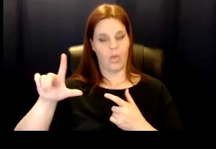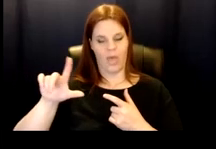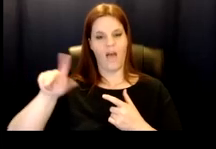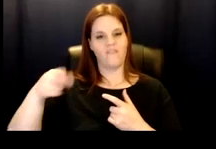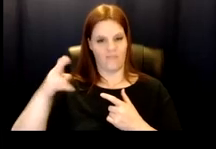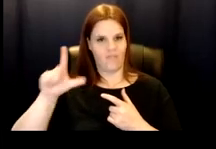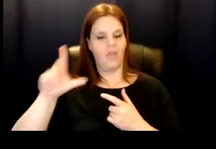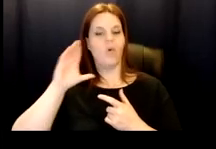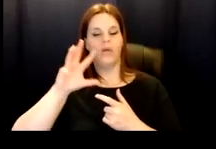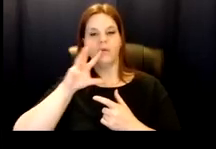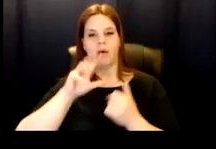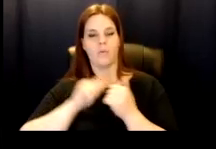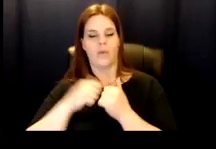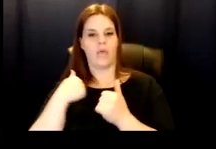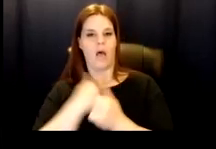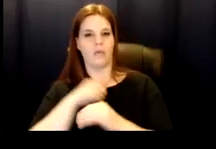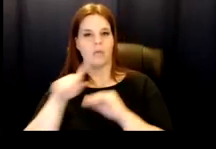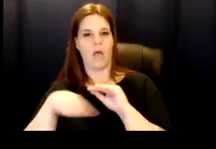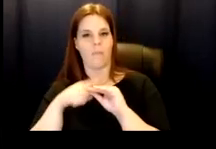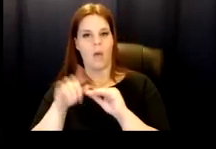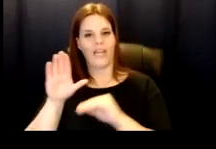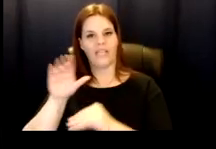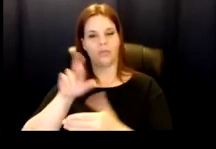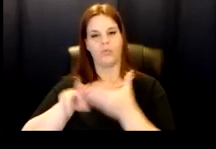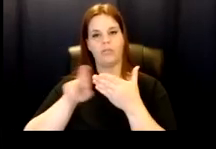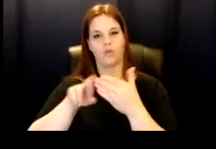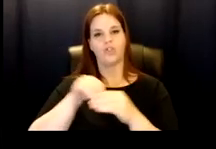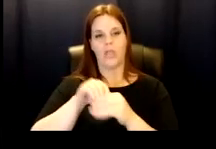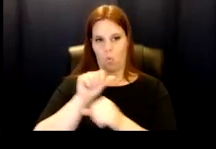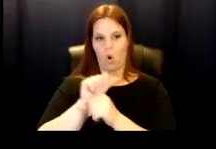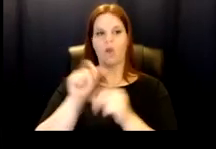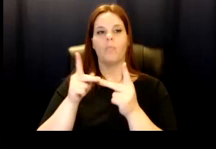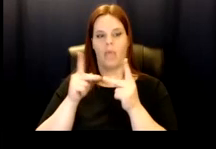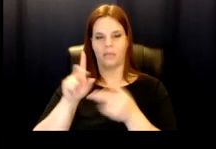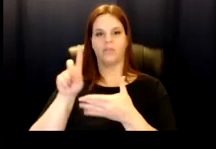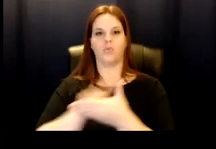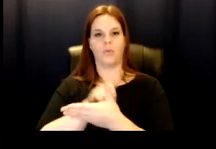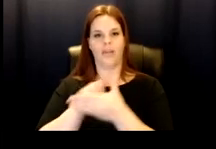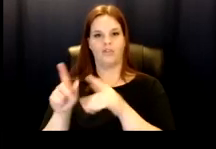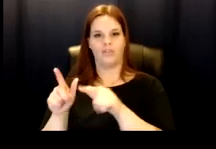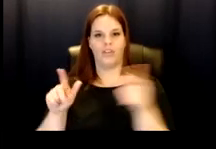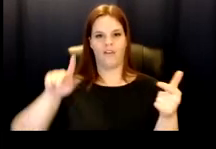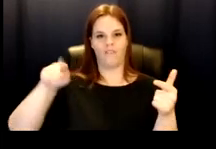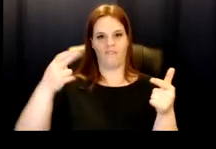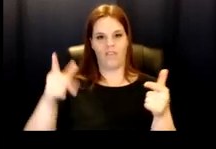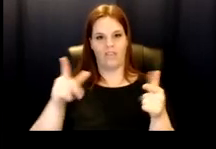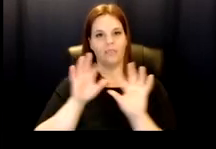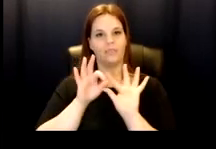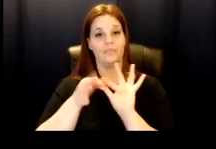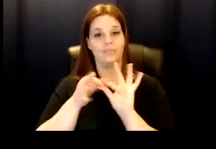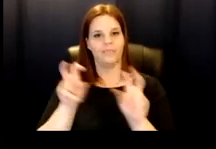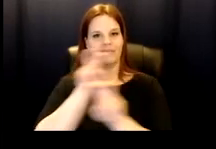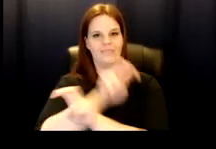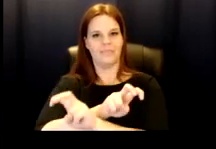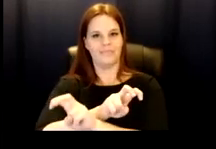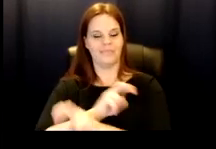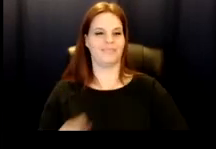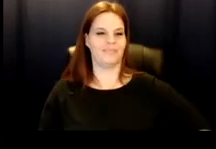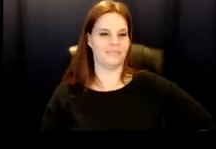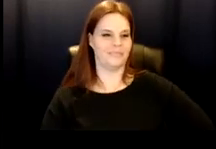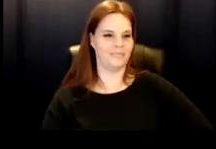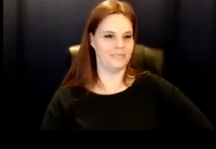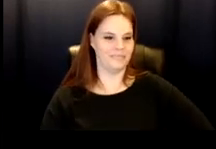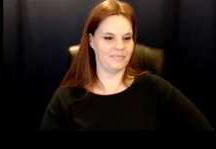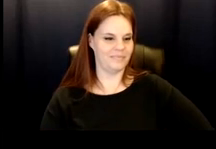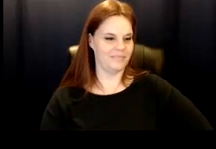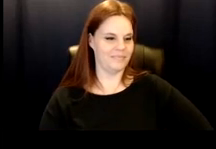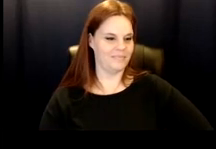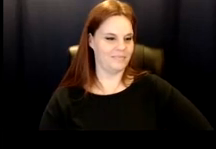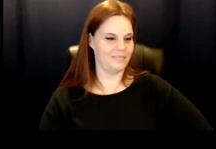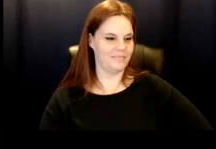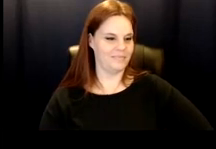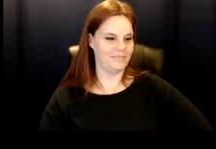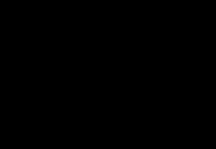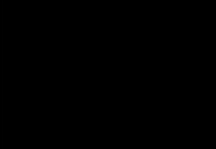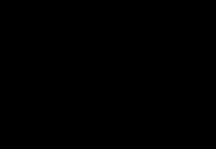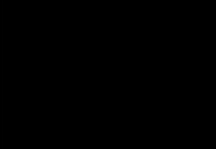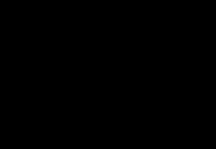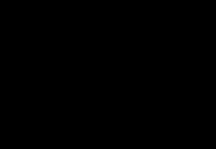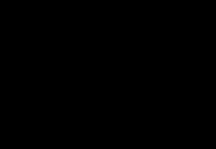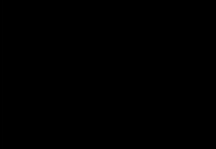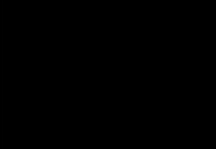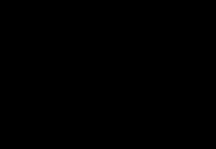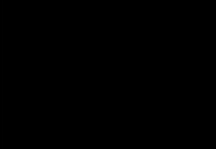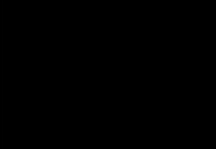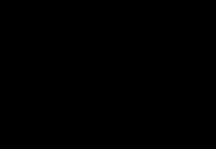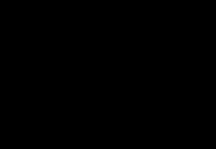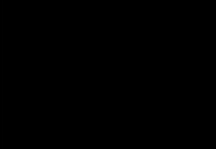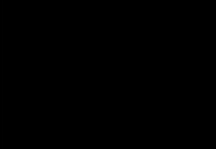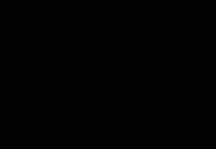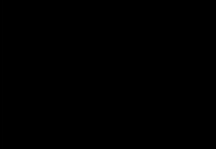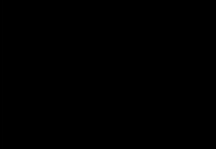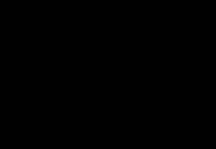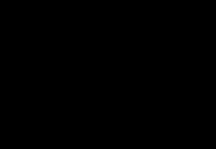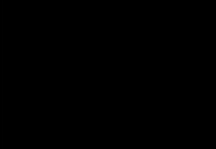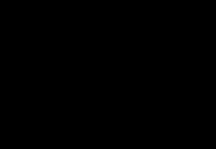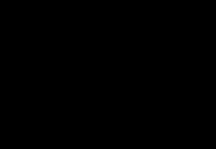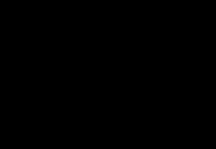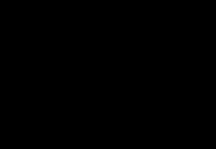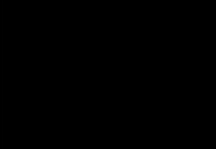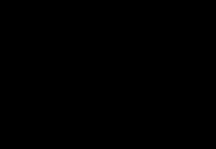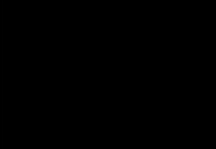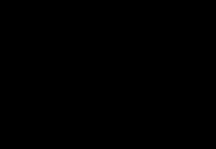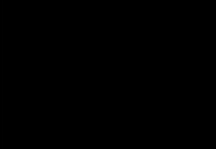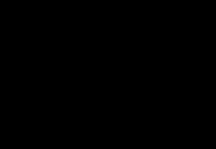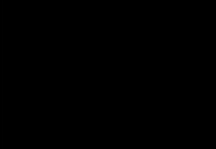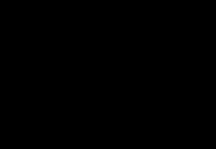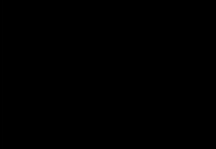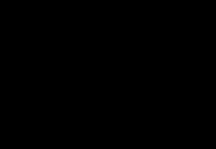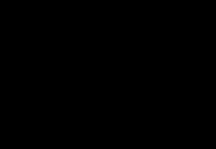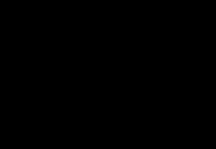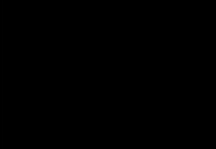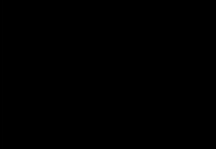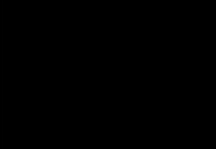us about what his research on workplace discrimination. So, Phil, take it away.